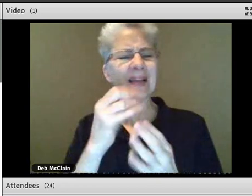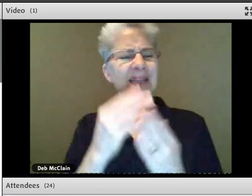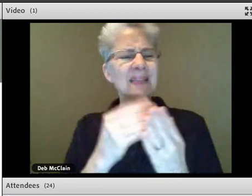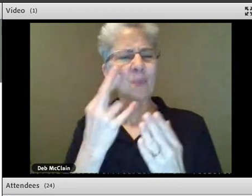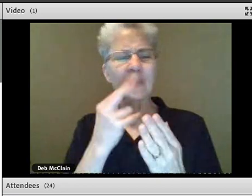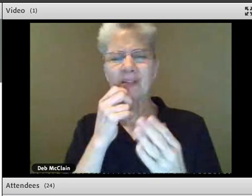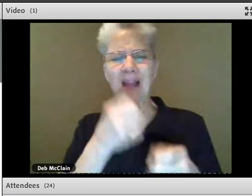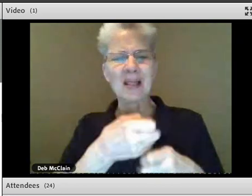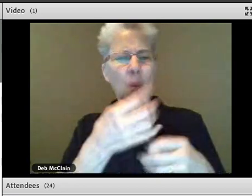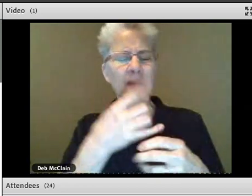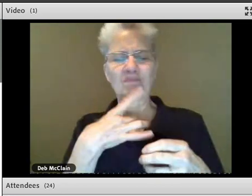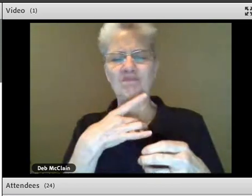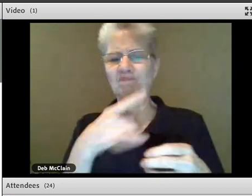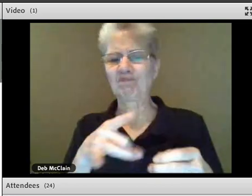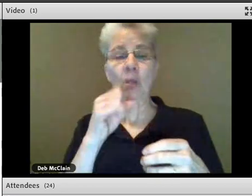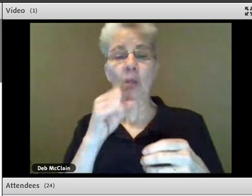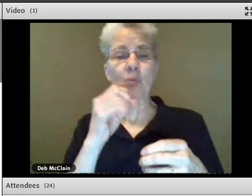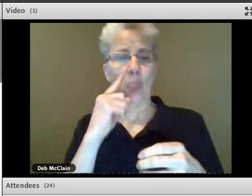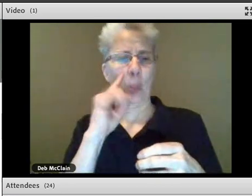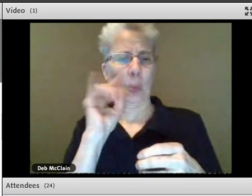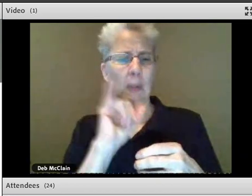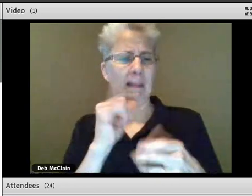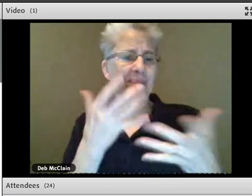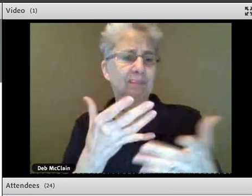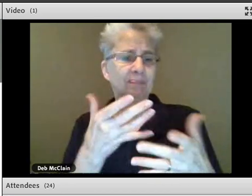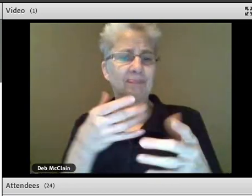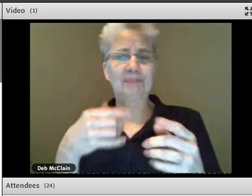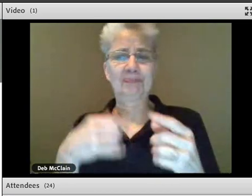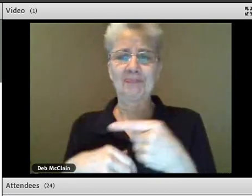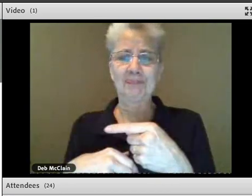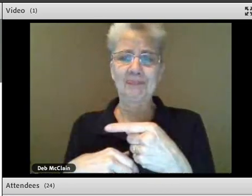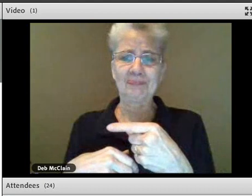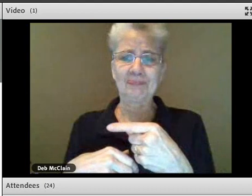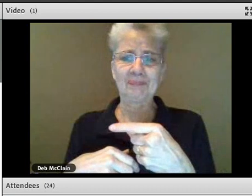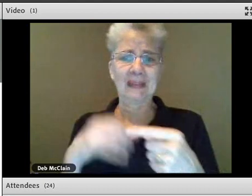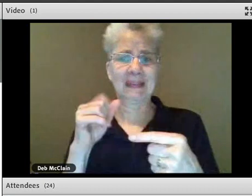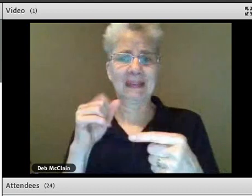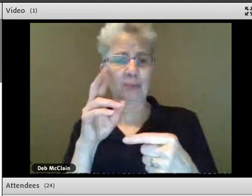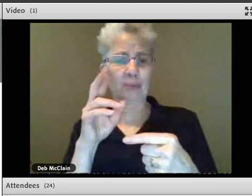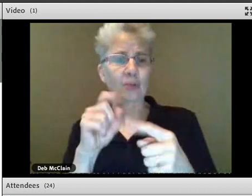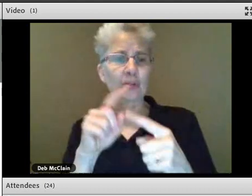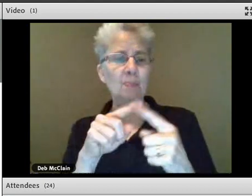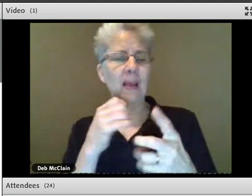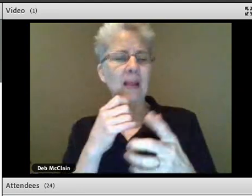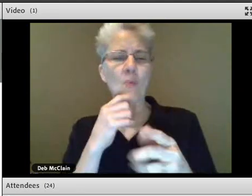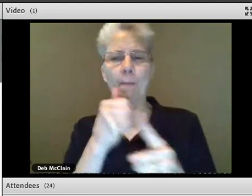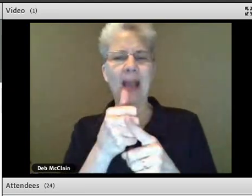so they look like random characters of text, but it won't impact any of the other slides.